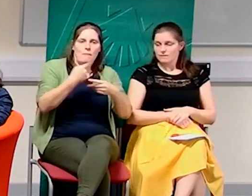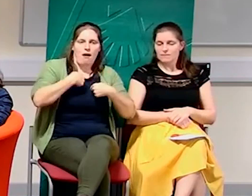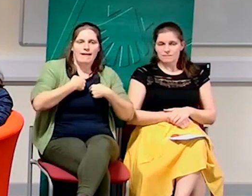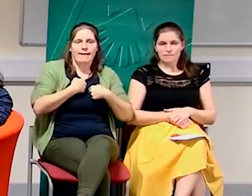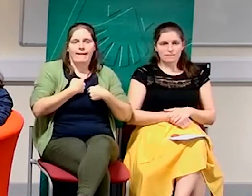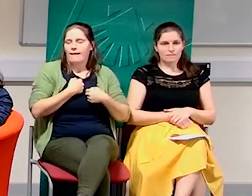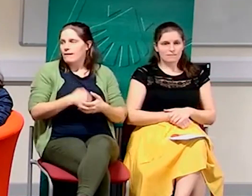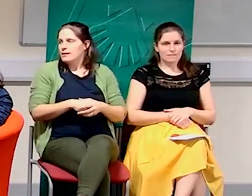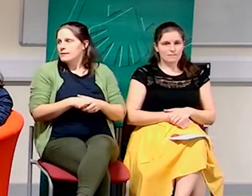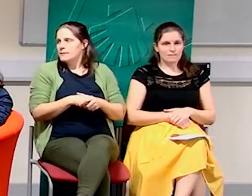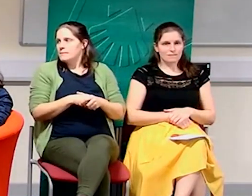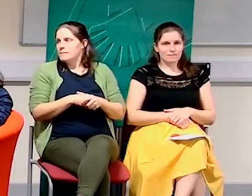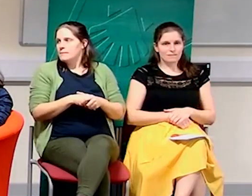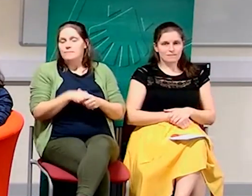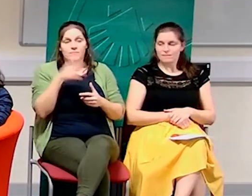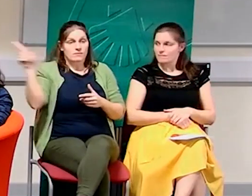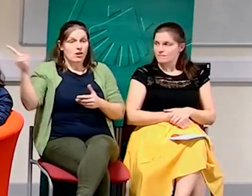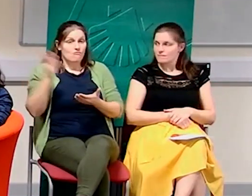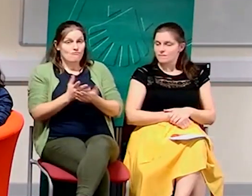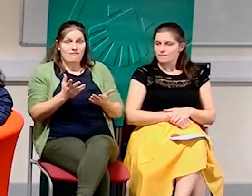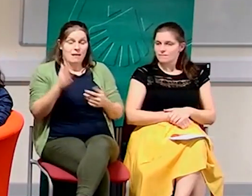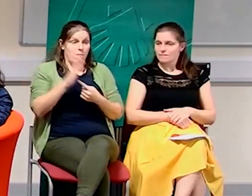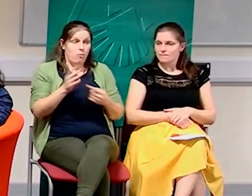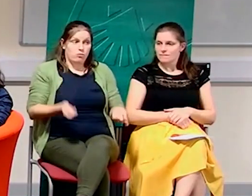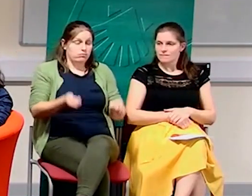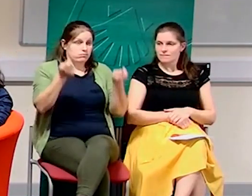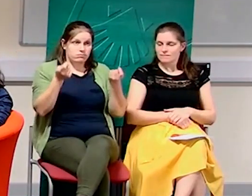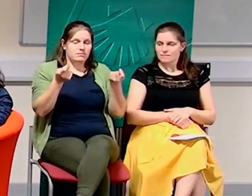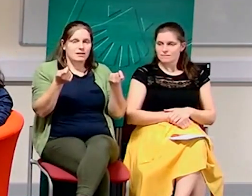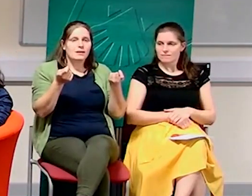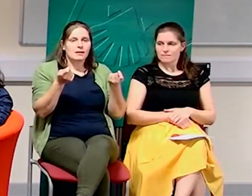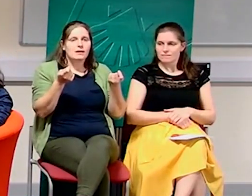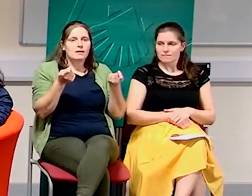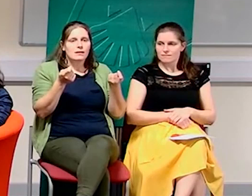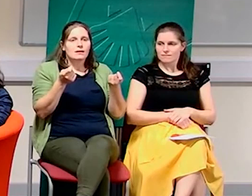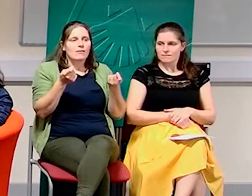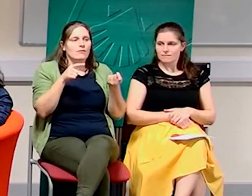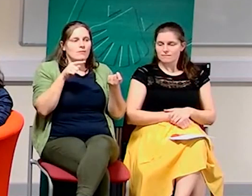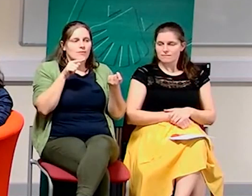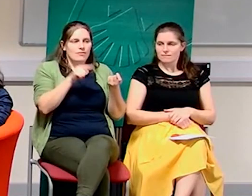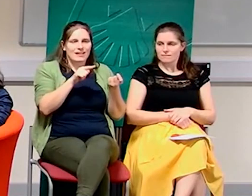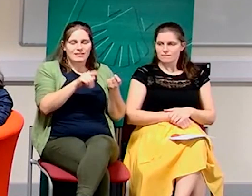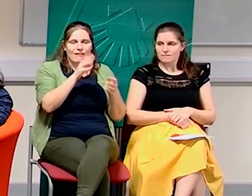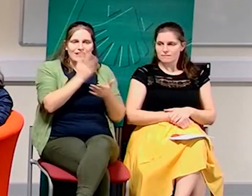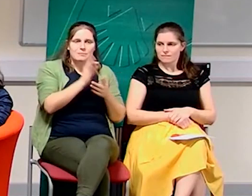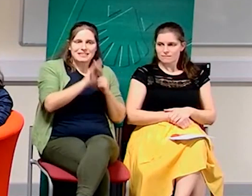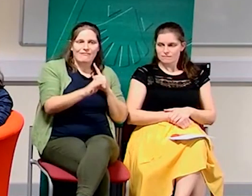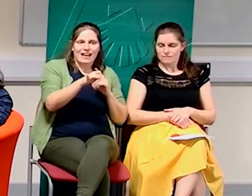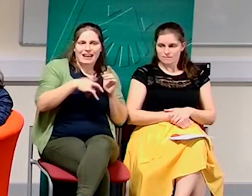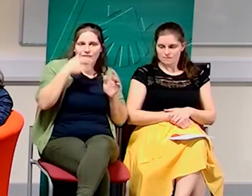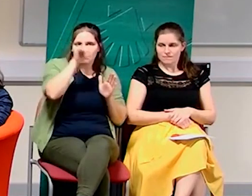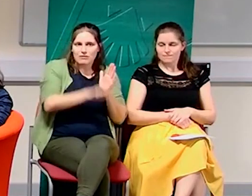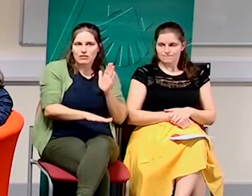issues to to raise um and to draw attention to the specific experiences and lived experiences of um